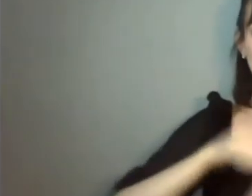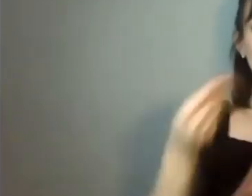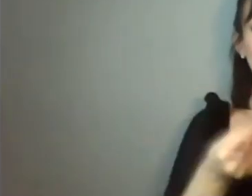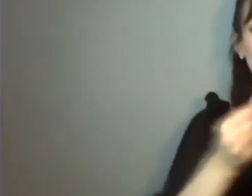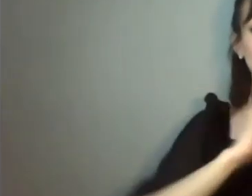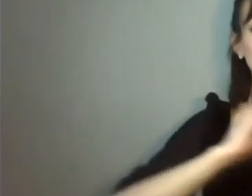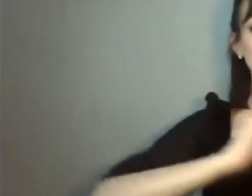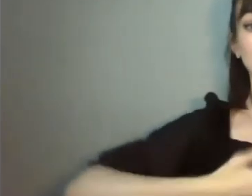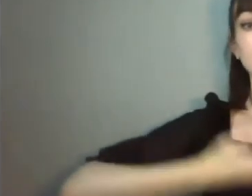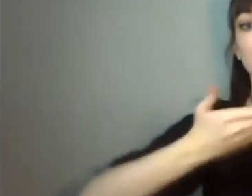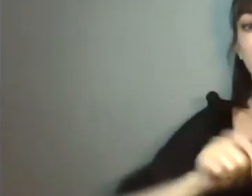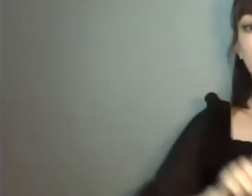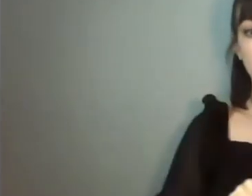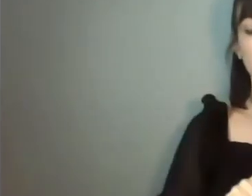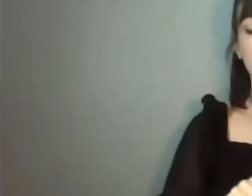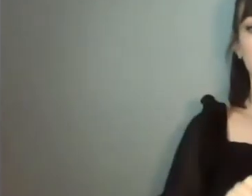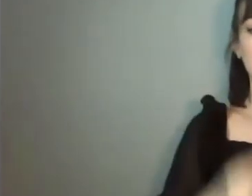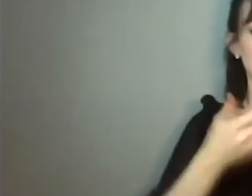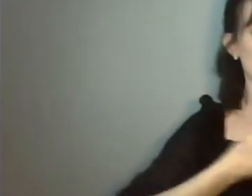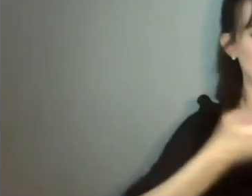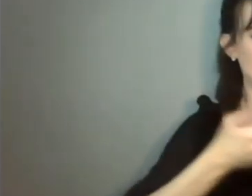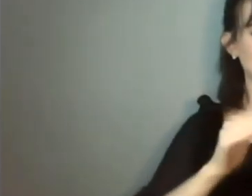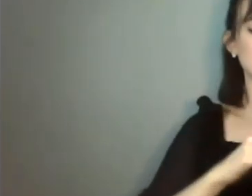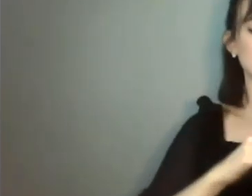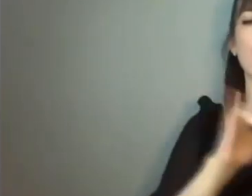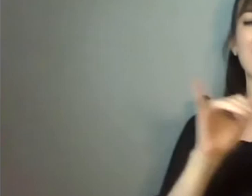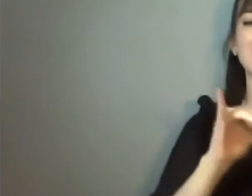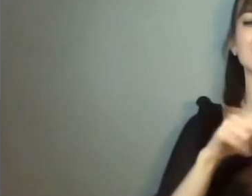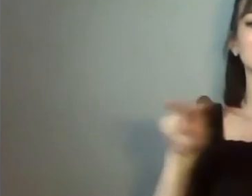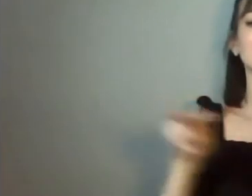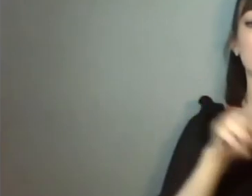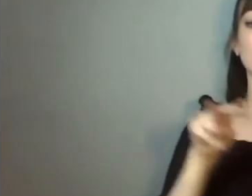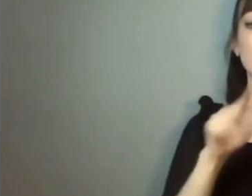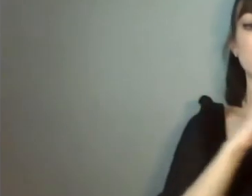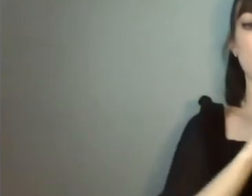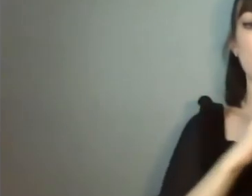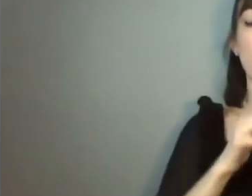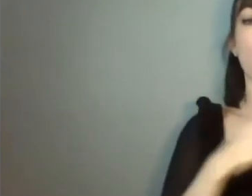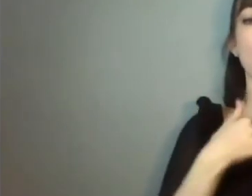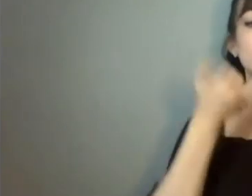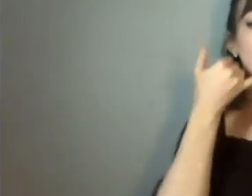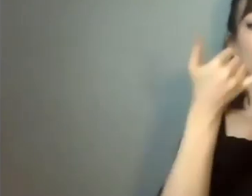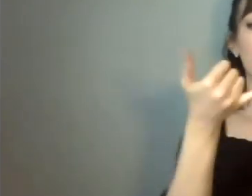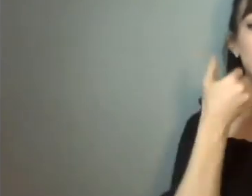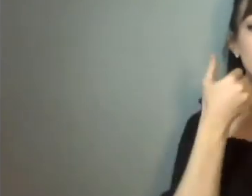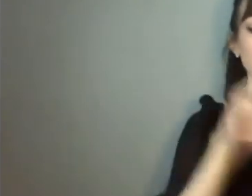likely to be on a phone call or via a video link. Now the people working with customers and